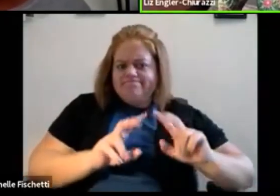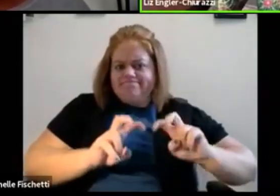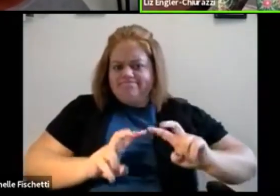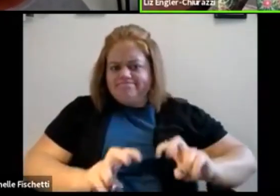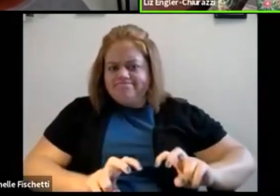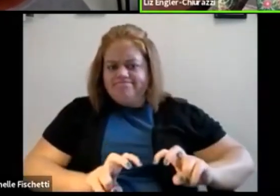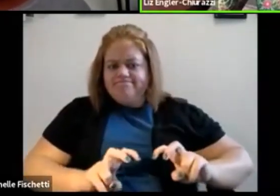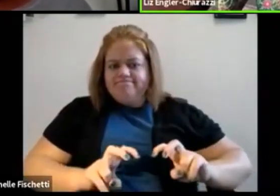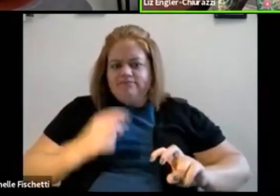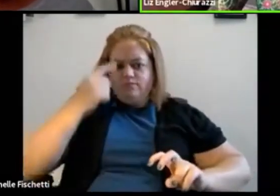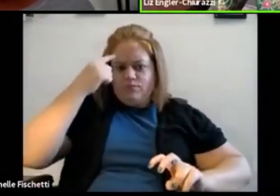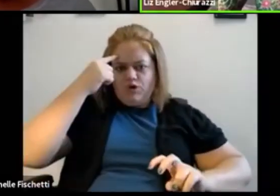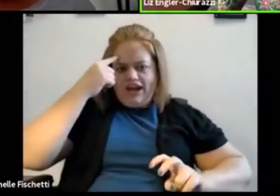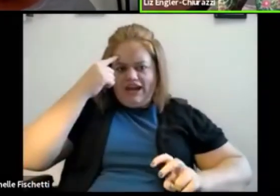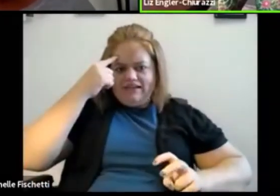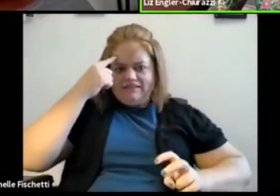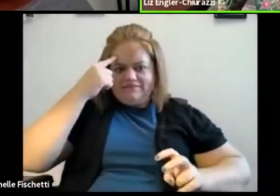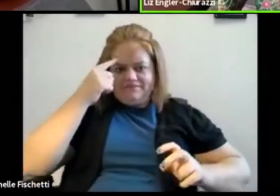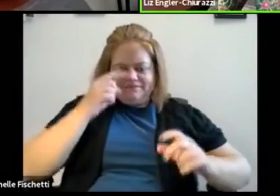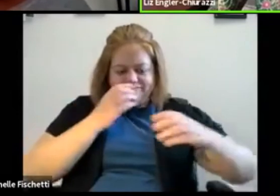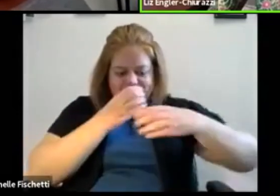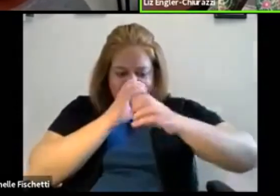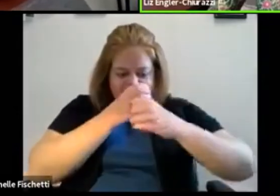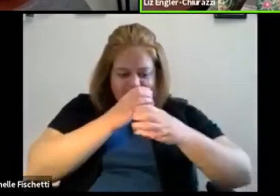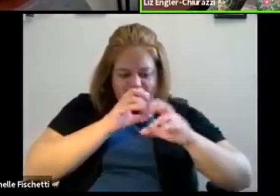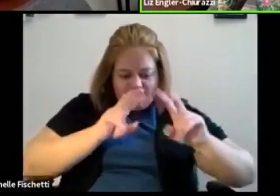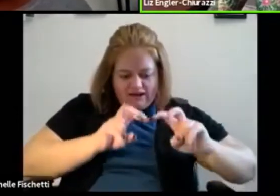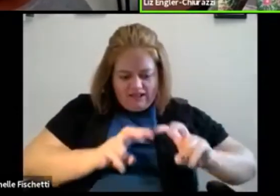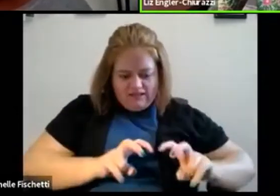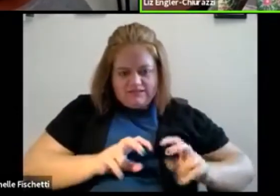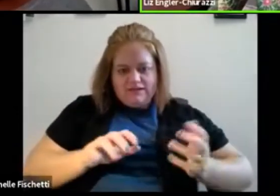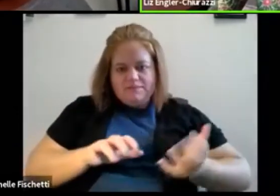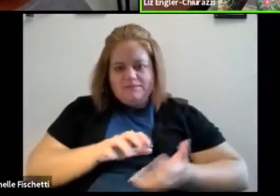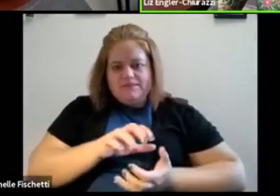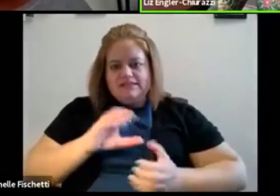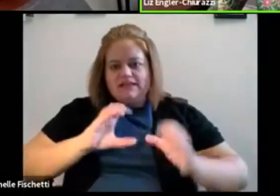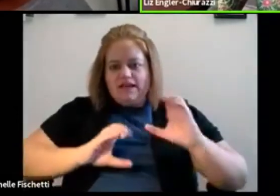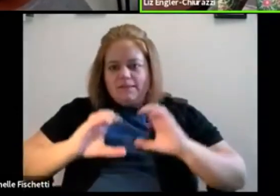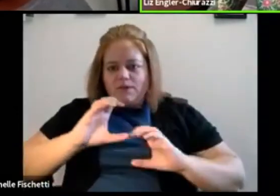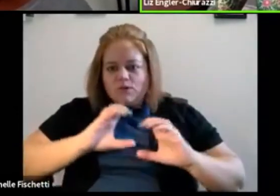slices underneath a microscope, I was mixing chemicals together and seeing how